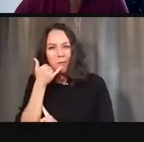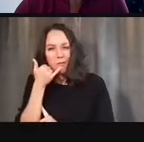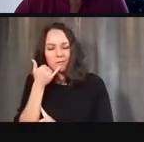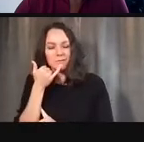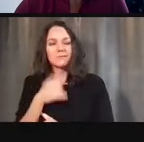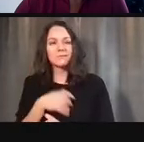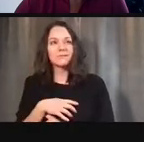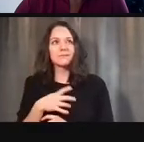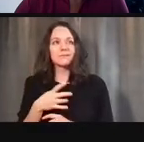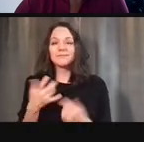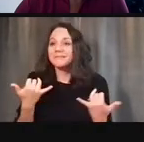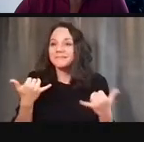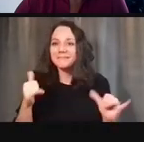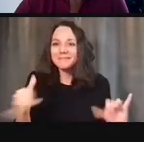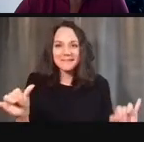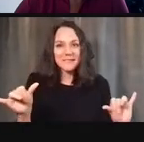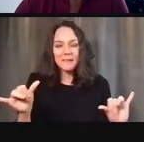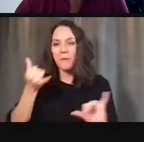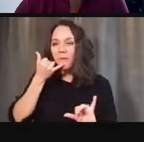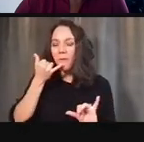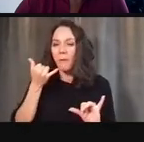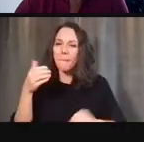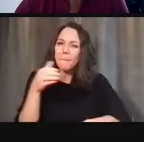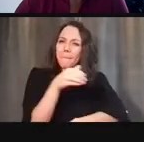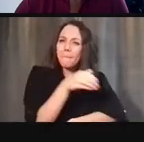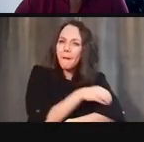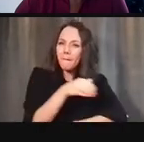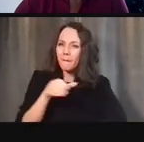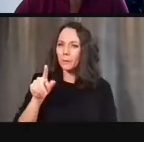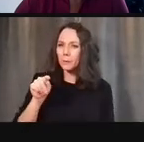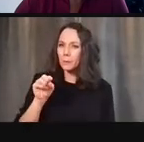the phone is still very much a very powerful tool and instrument of connection